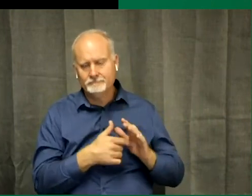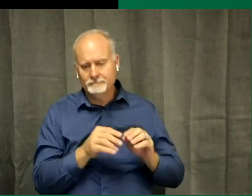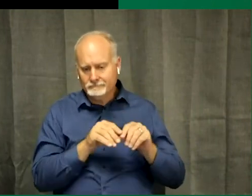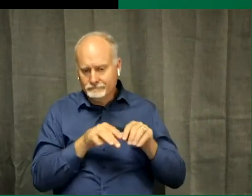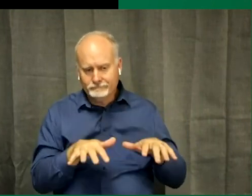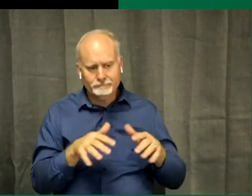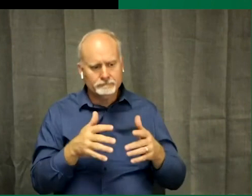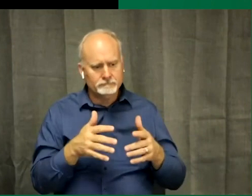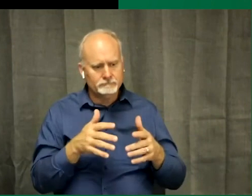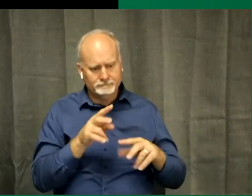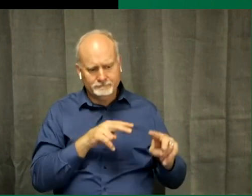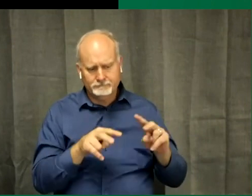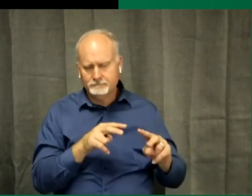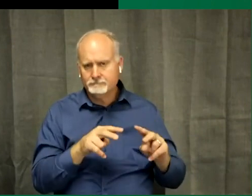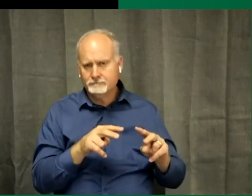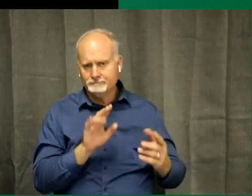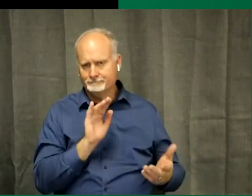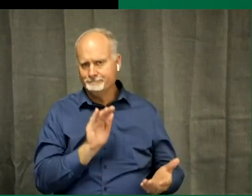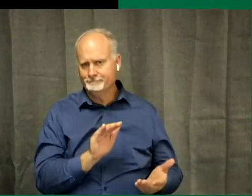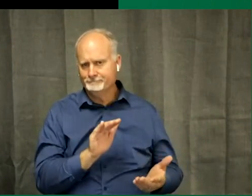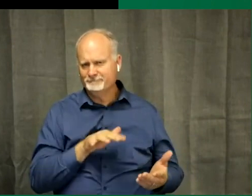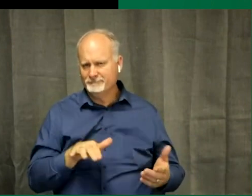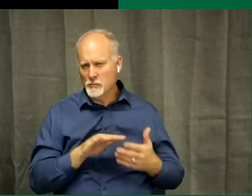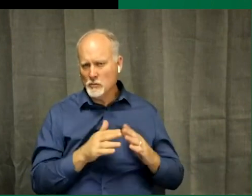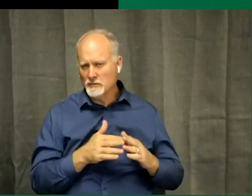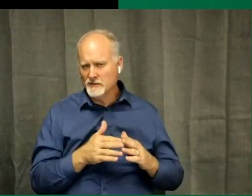and monitors the burden of disease in a community such as our campus community